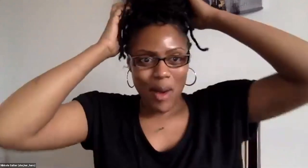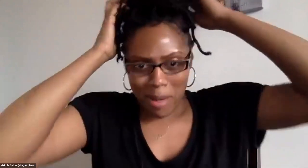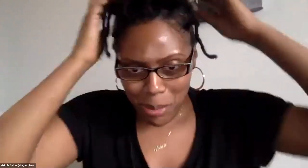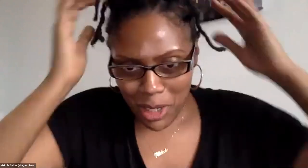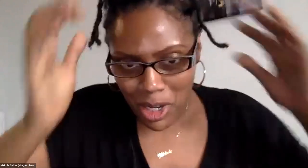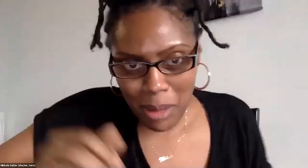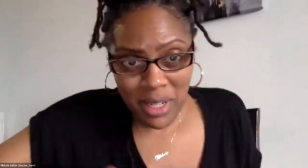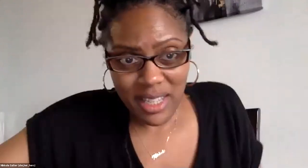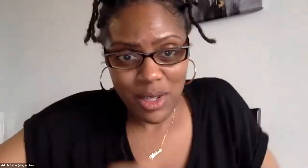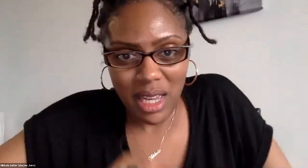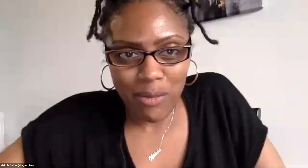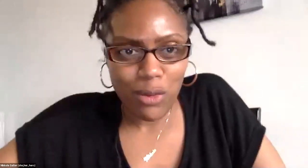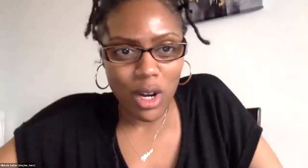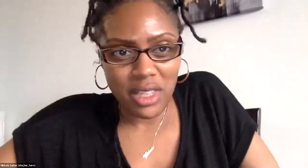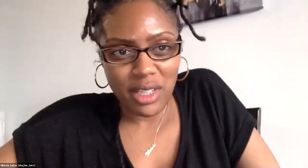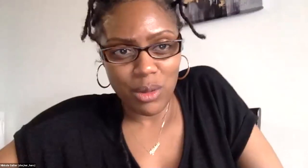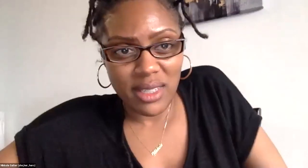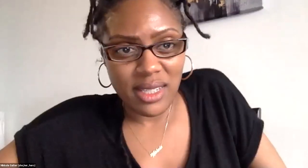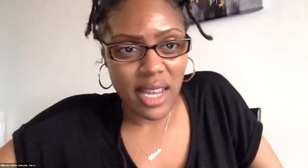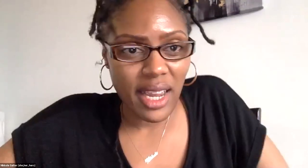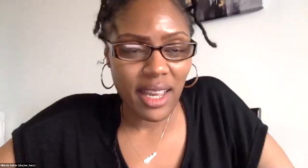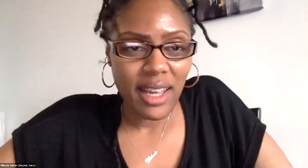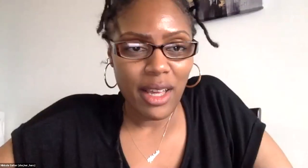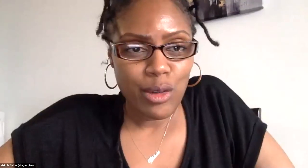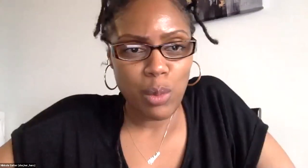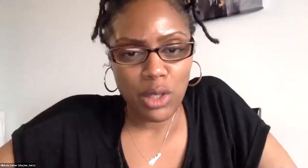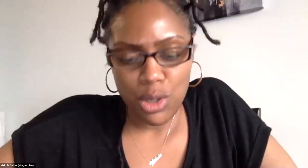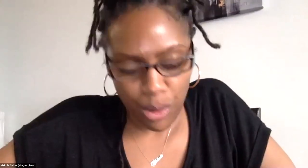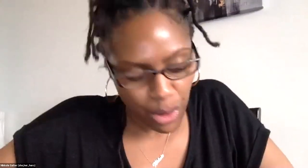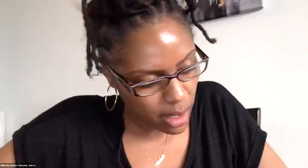so happy to be in your company. So thankful for all the things you had to say. You speak the truth.